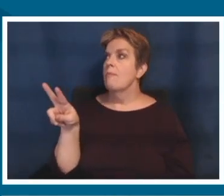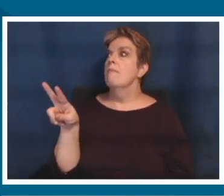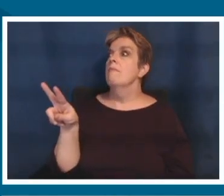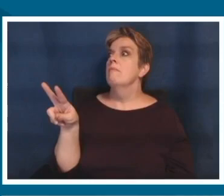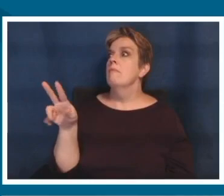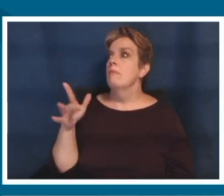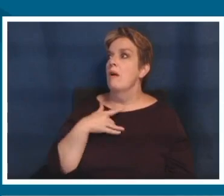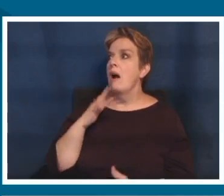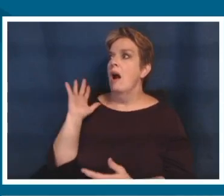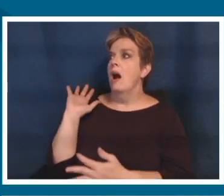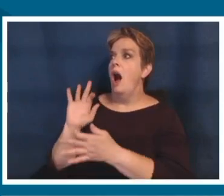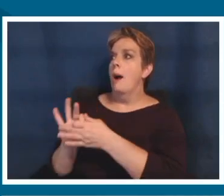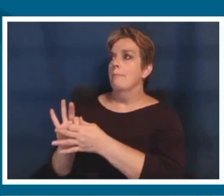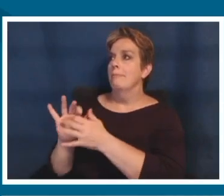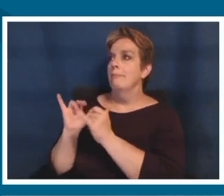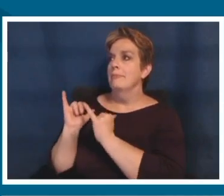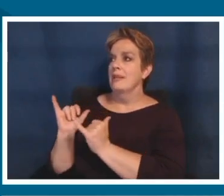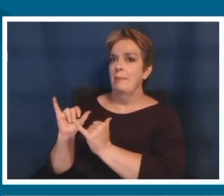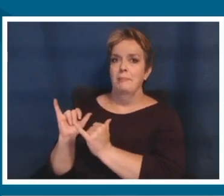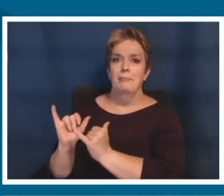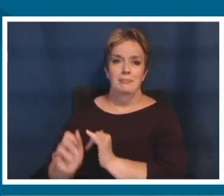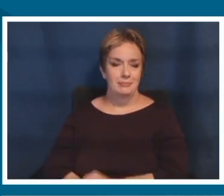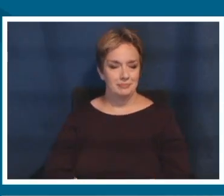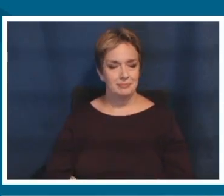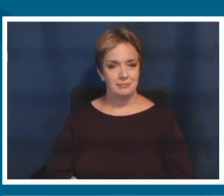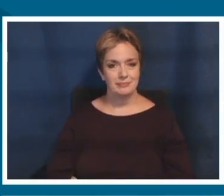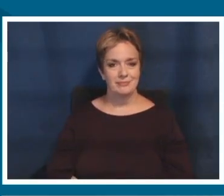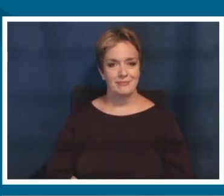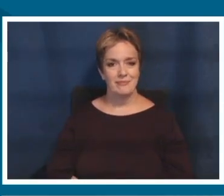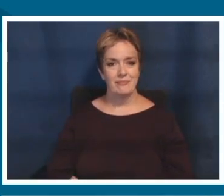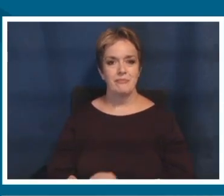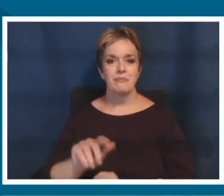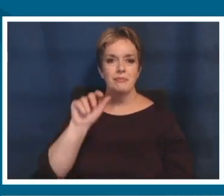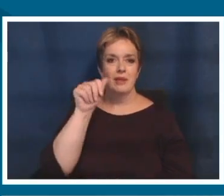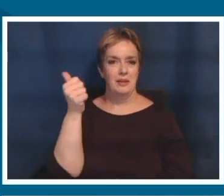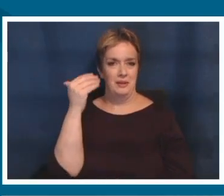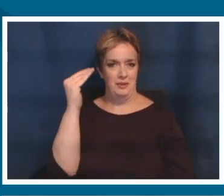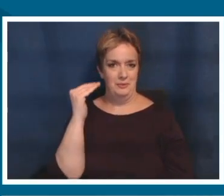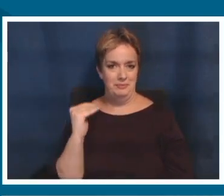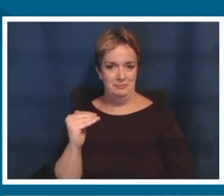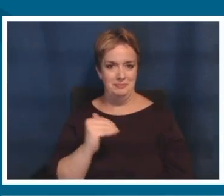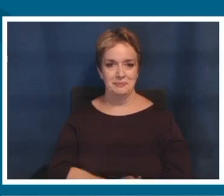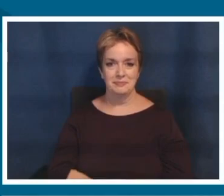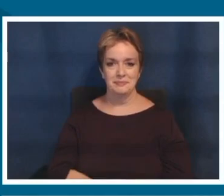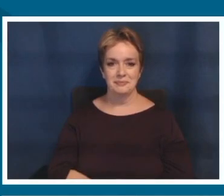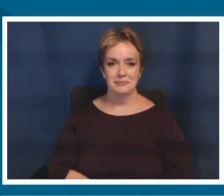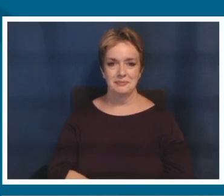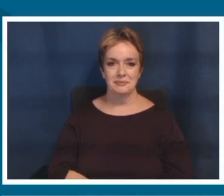that with that label i got another one for you if you go to the next slide